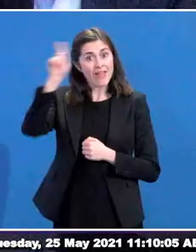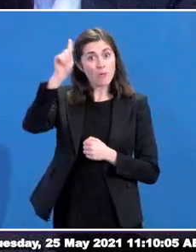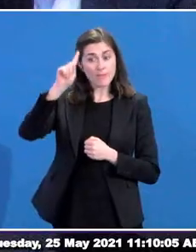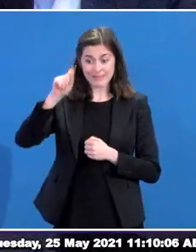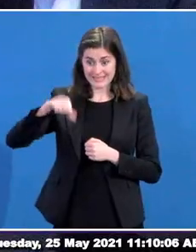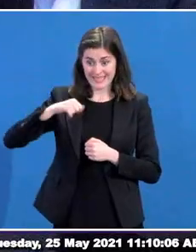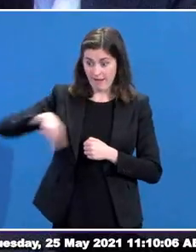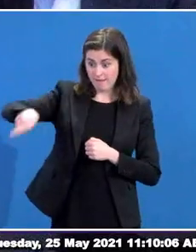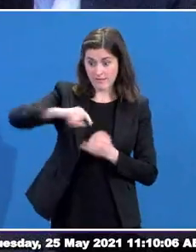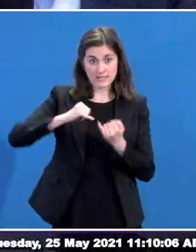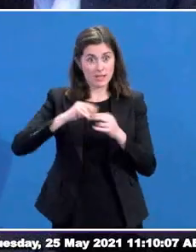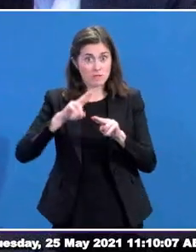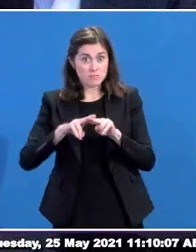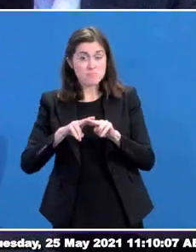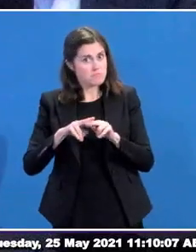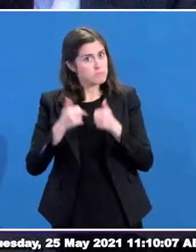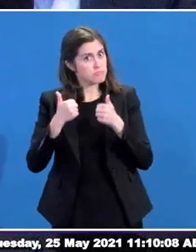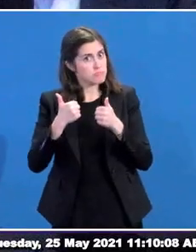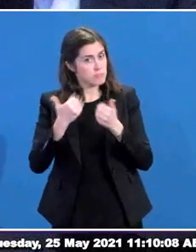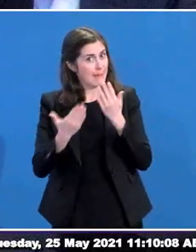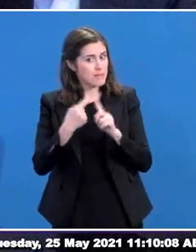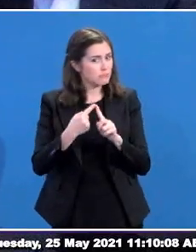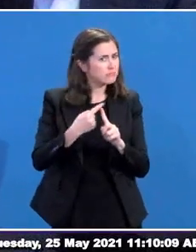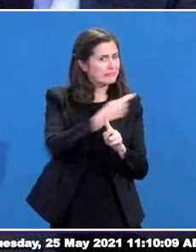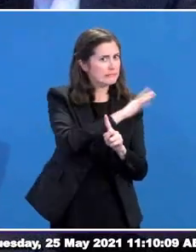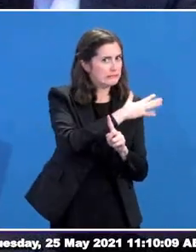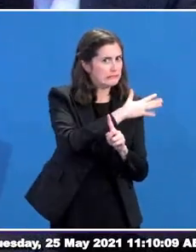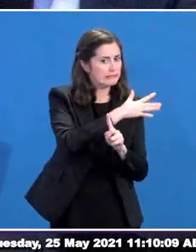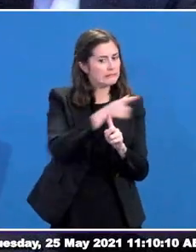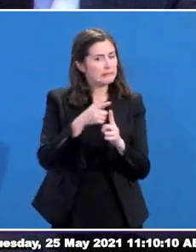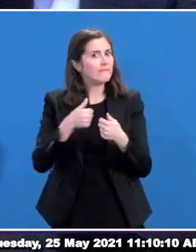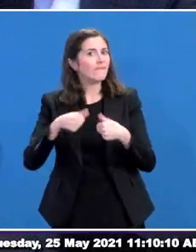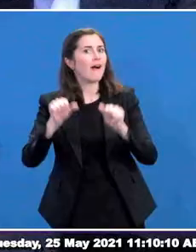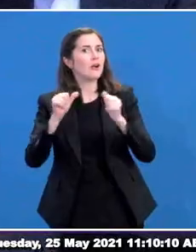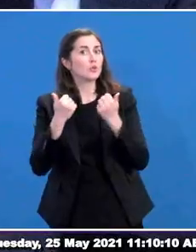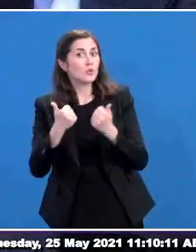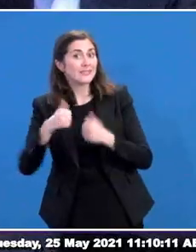is stand the best chance she's ever had of even coming close to this goal but she's not there yet.